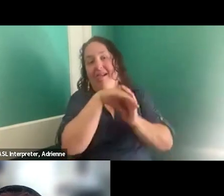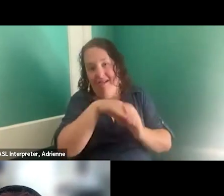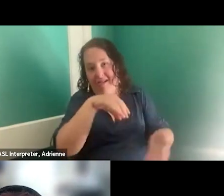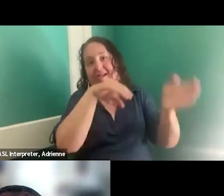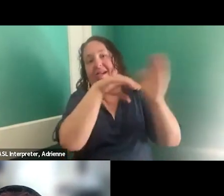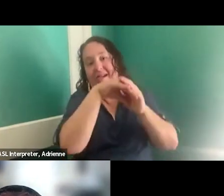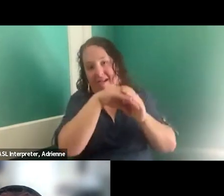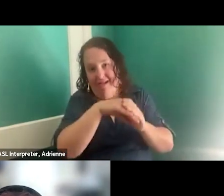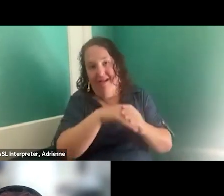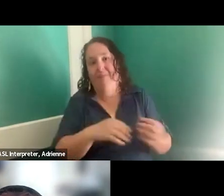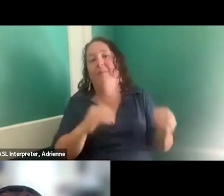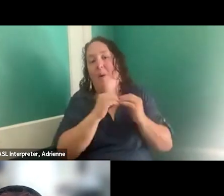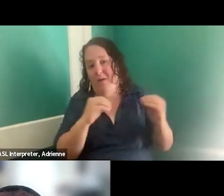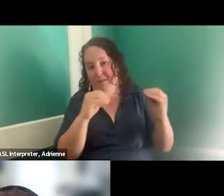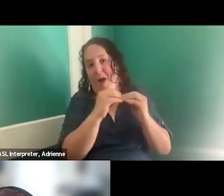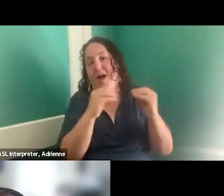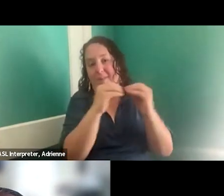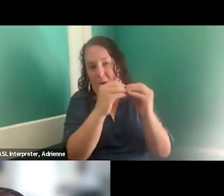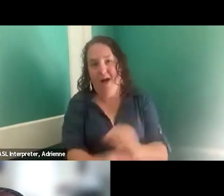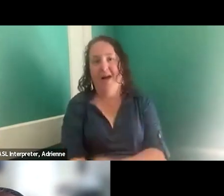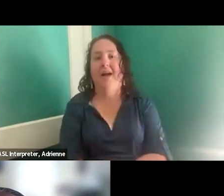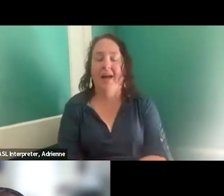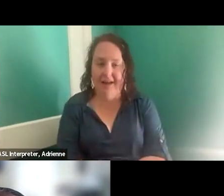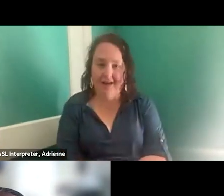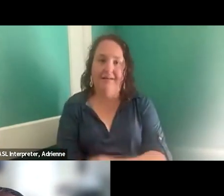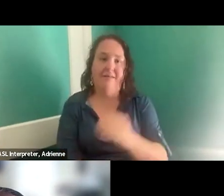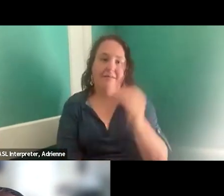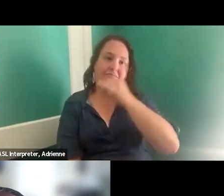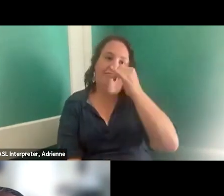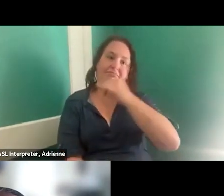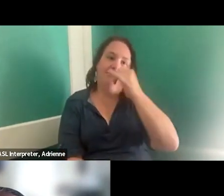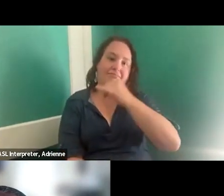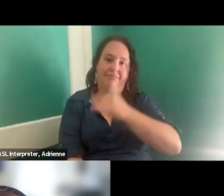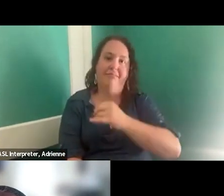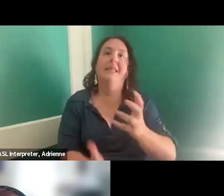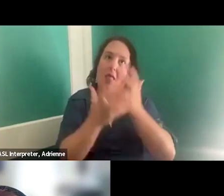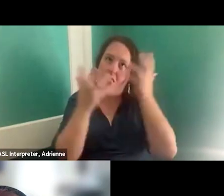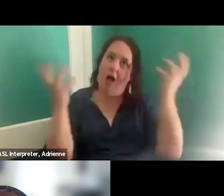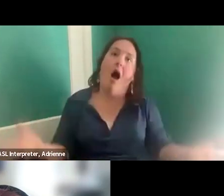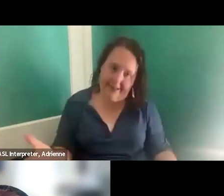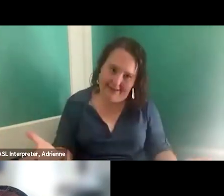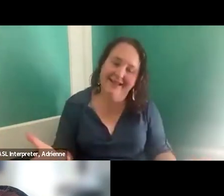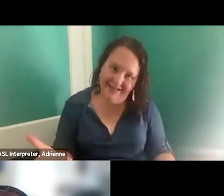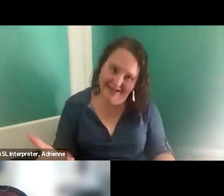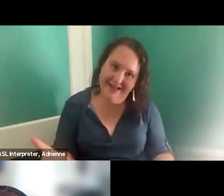that um, a whole lot. A whole lot.